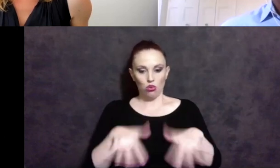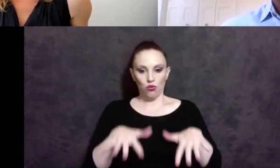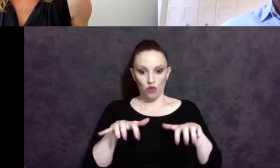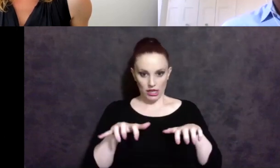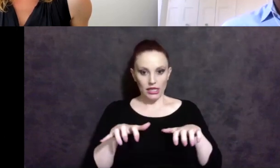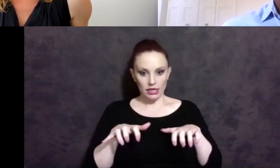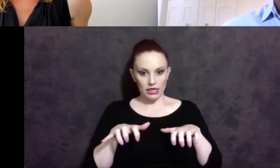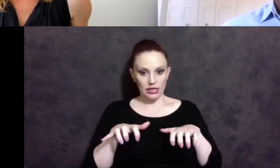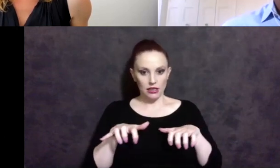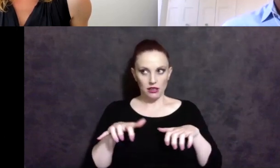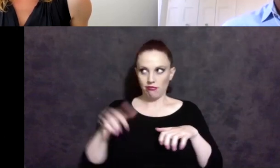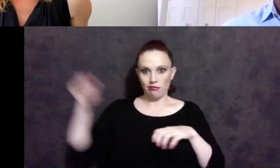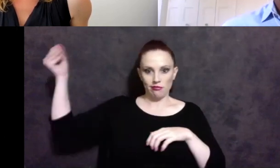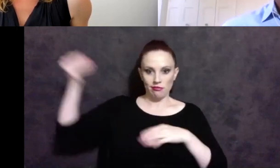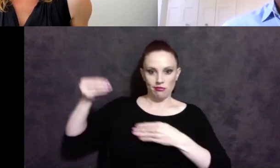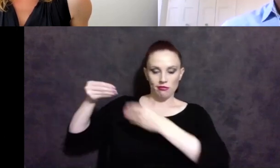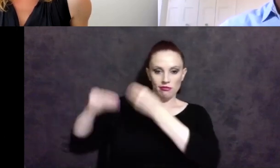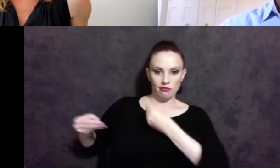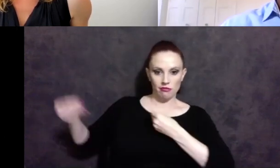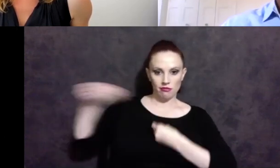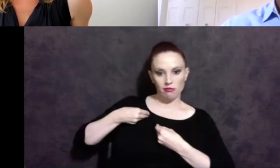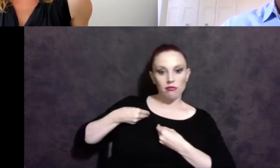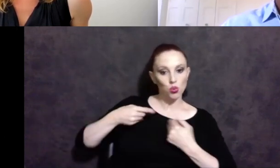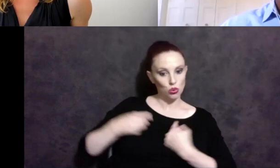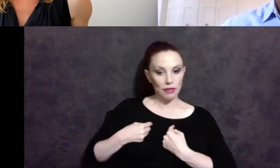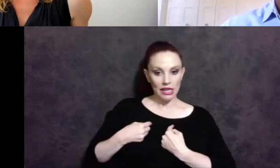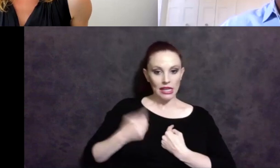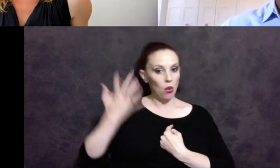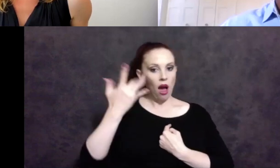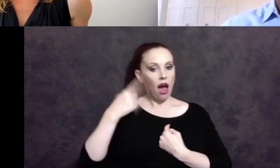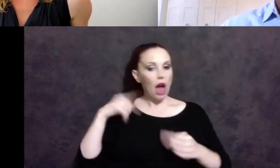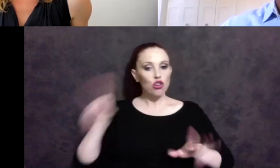what was pasted down to me because I couldn't show up in a way that showed vulnerability